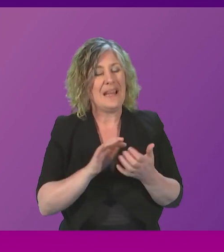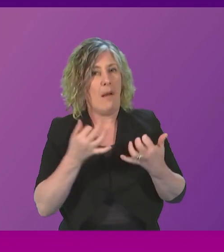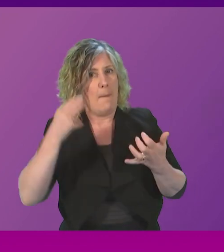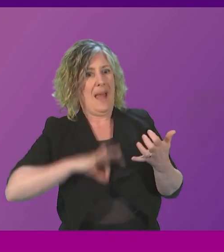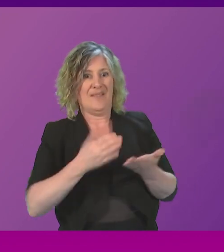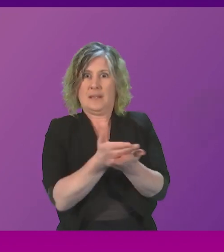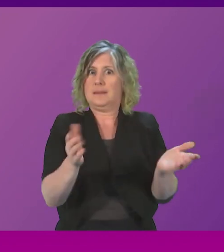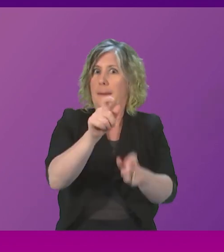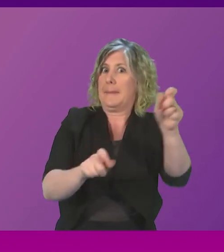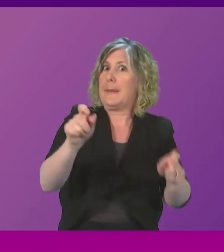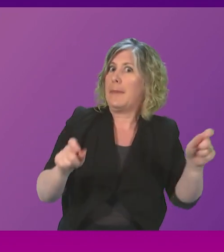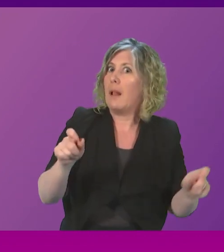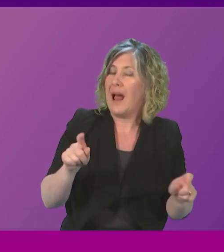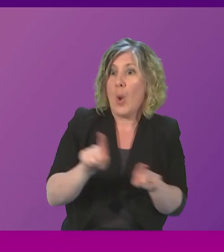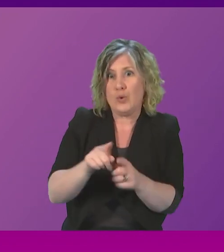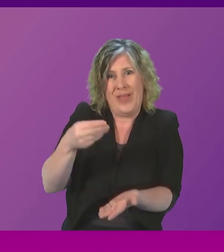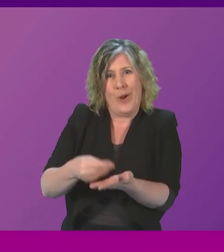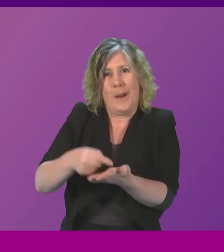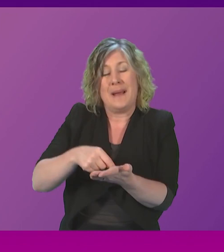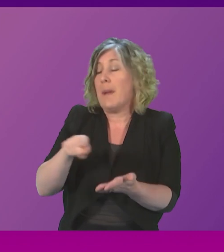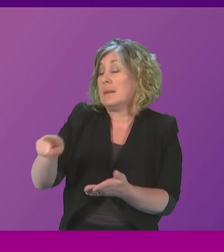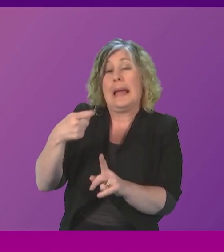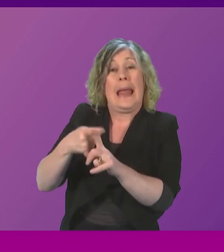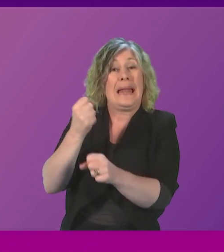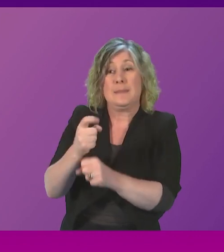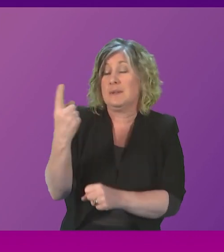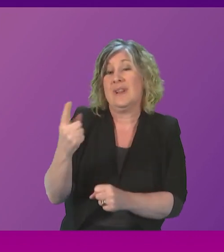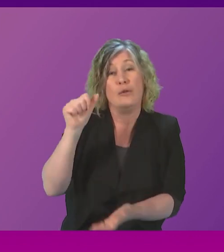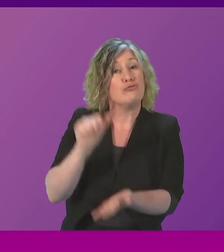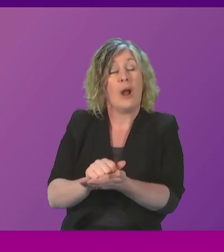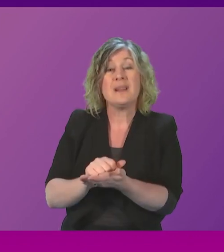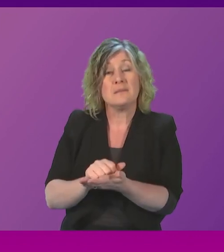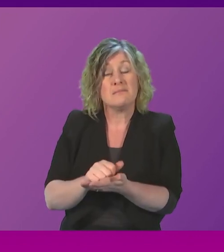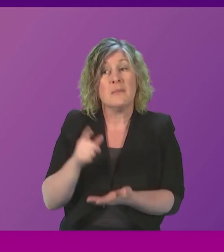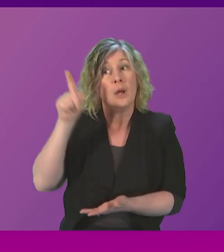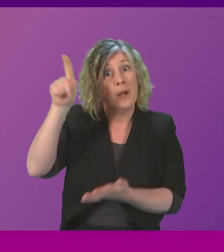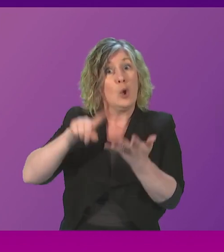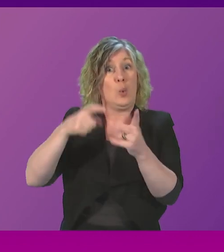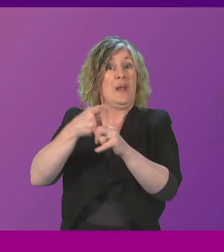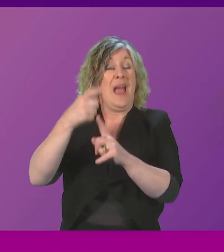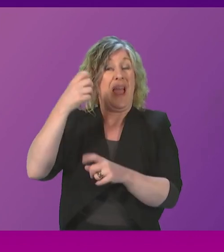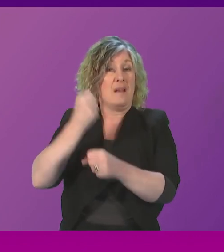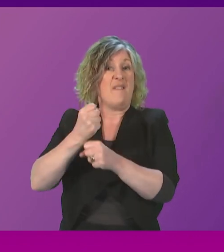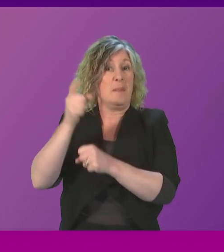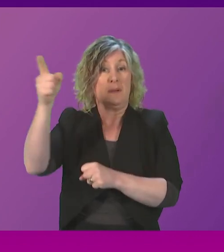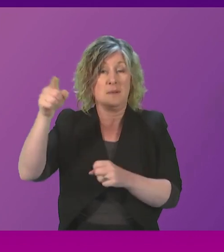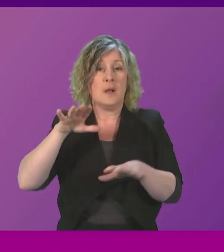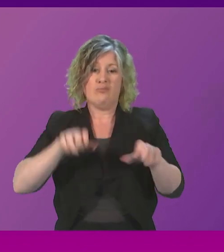However, Kenny Gibson is absolutely right. As long as the UK Government holds the majority of the financial levers in its hands, it will